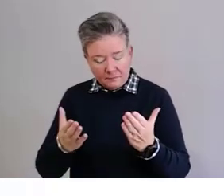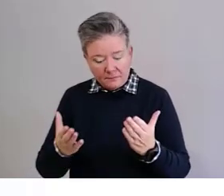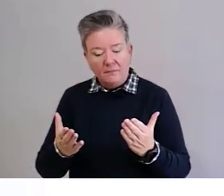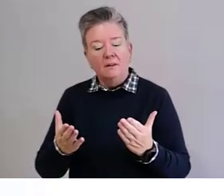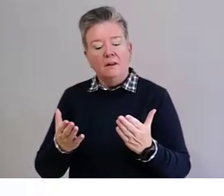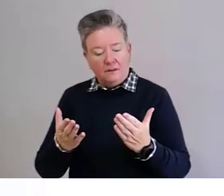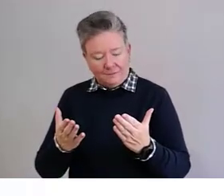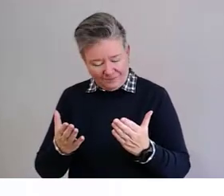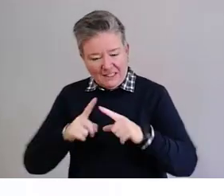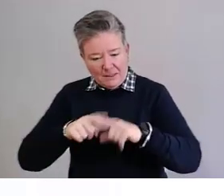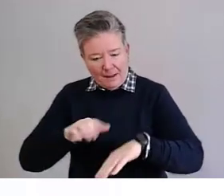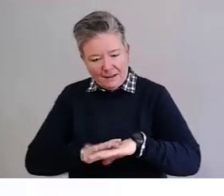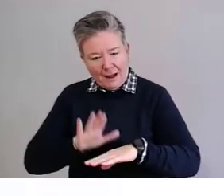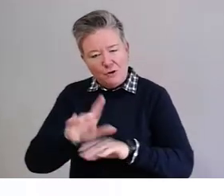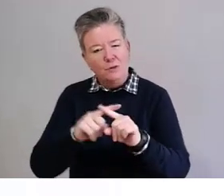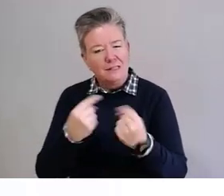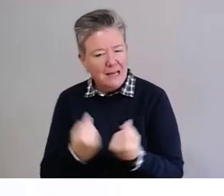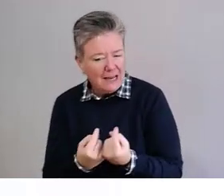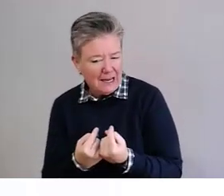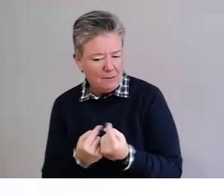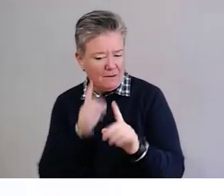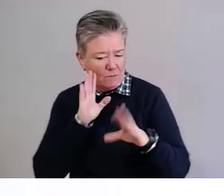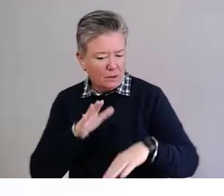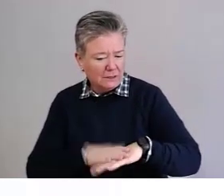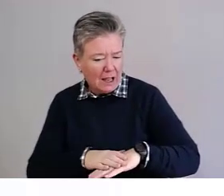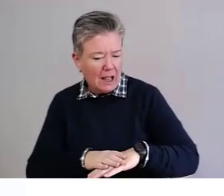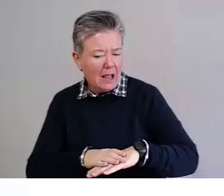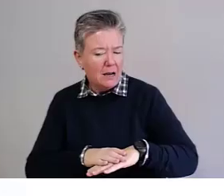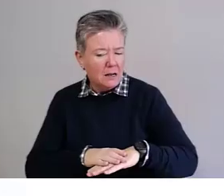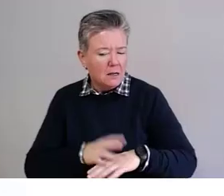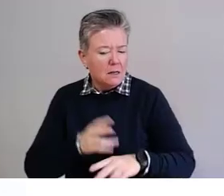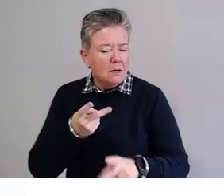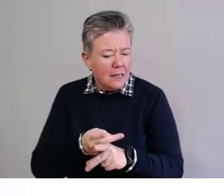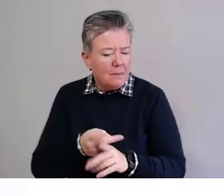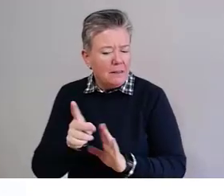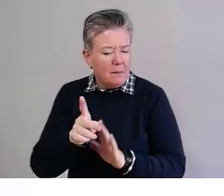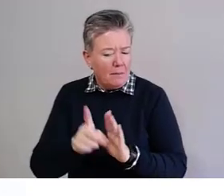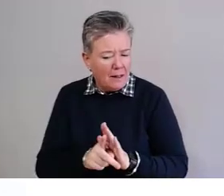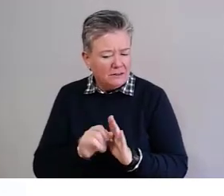that you already work with and focusing on upholding the policies of your employer